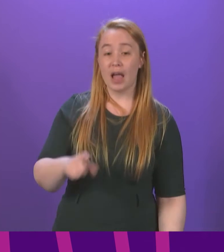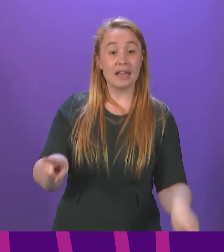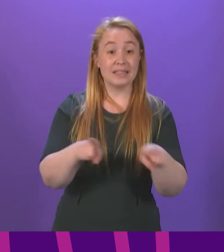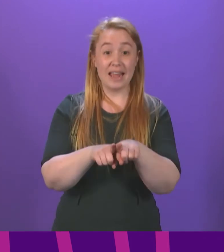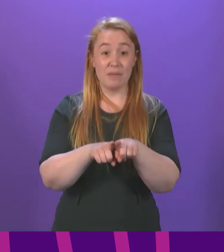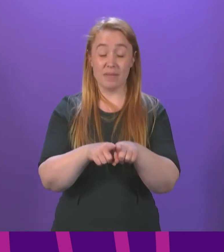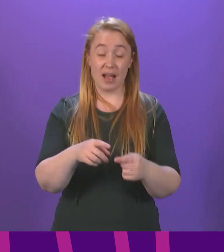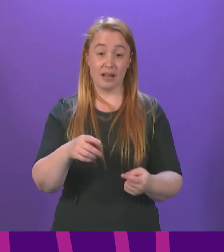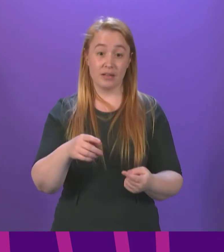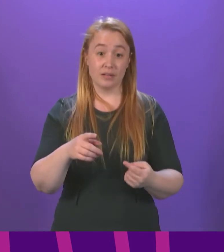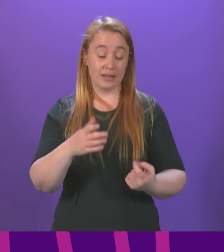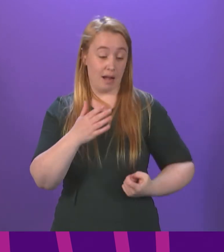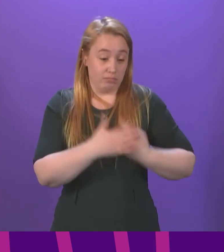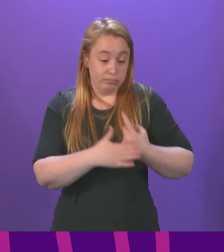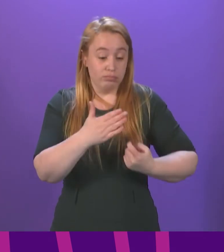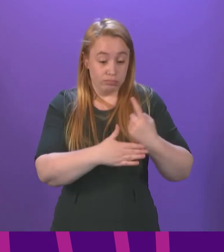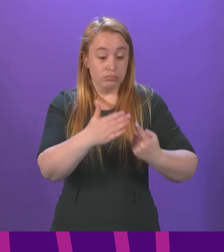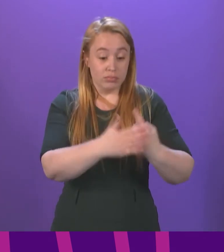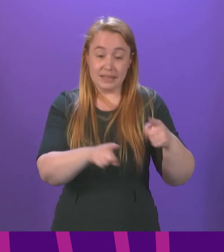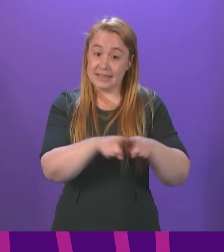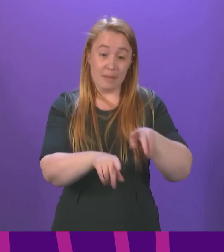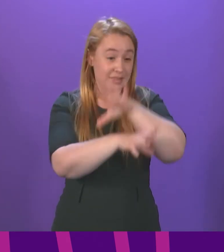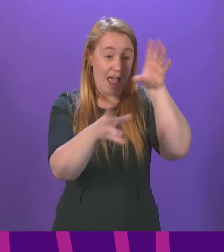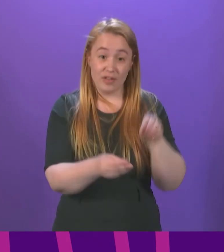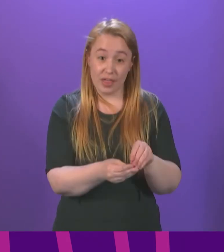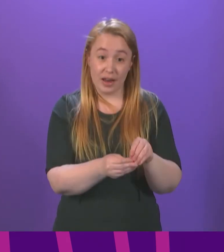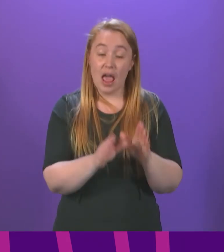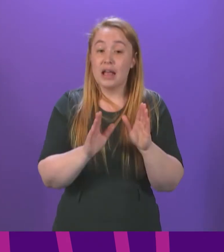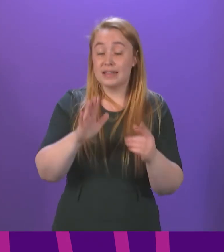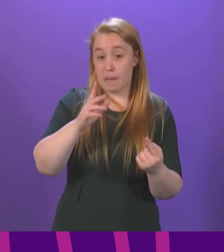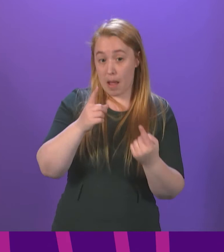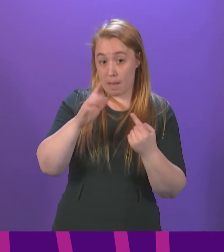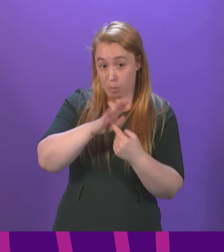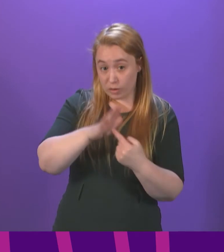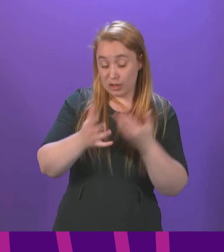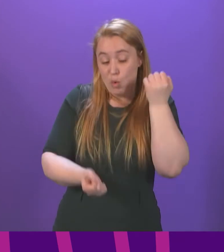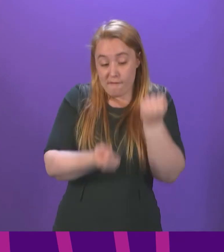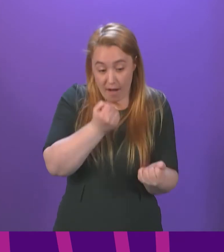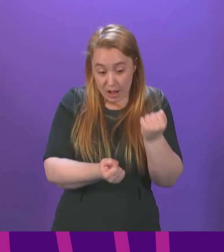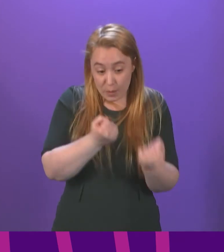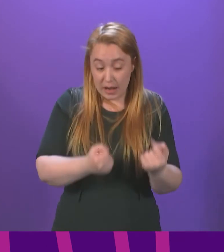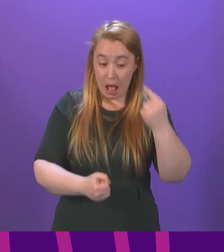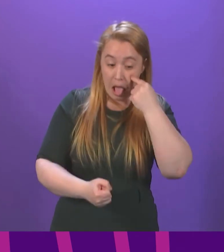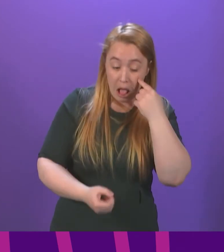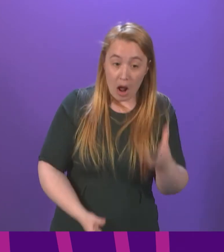that we undertake, it was really important that we evaluated the lessons to see what